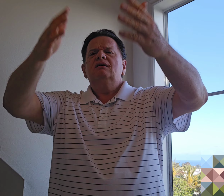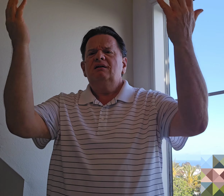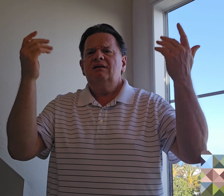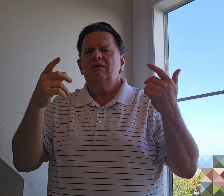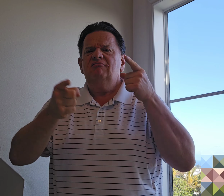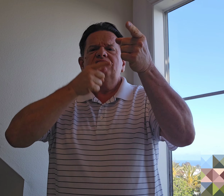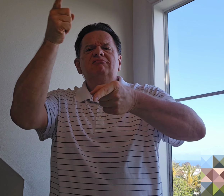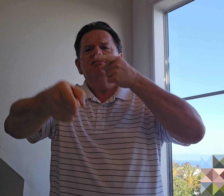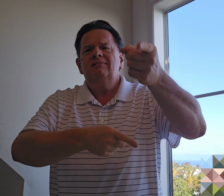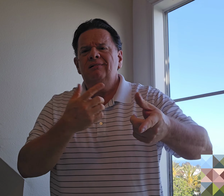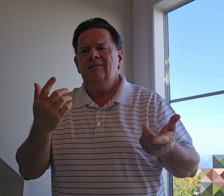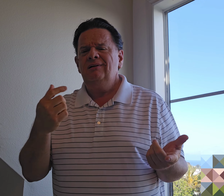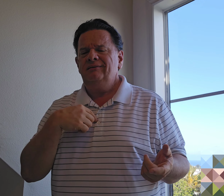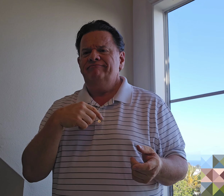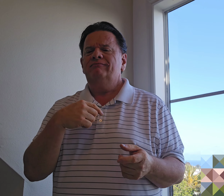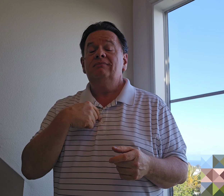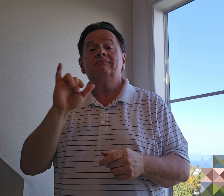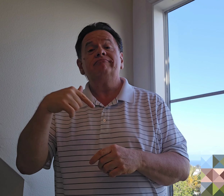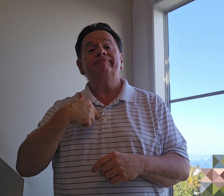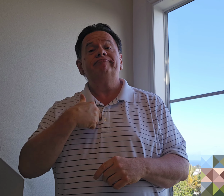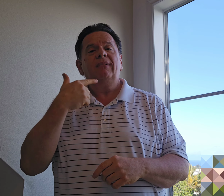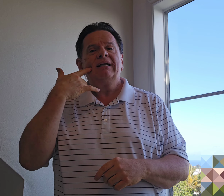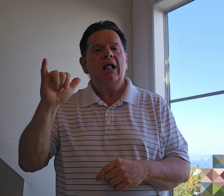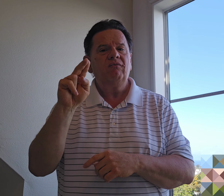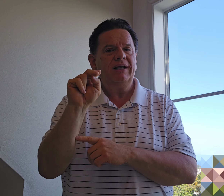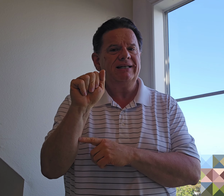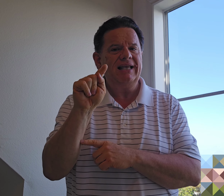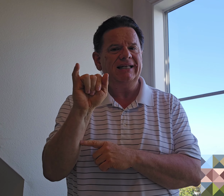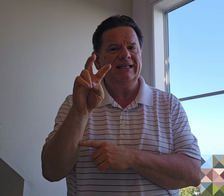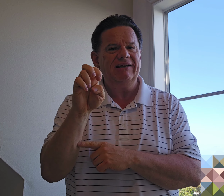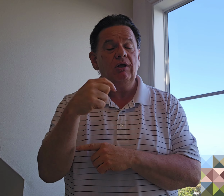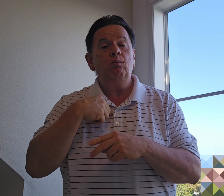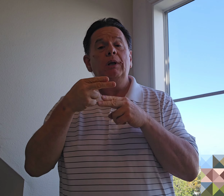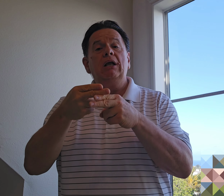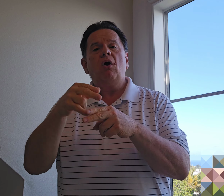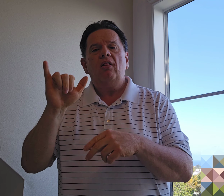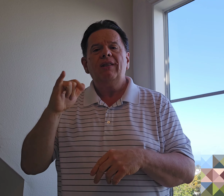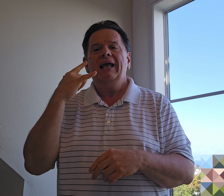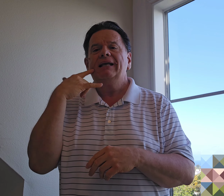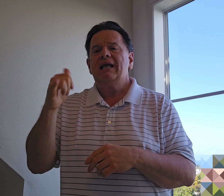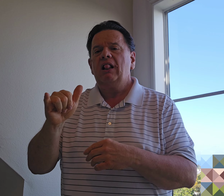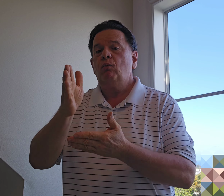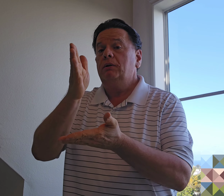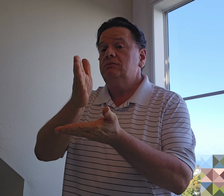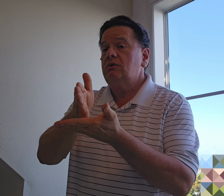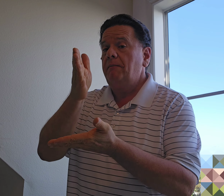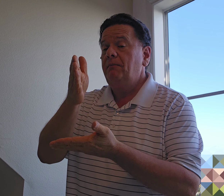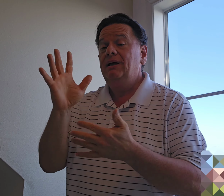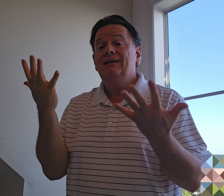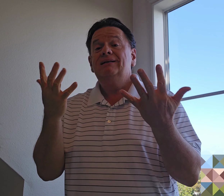who stopped at stop signs were mercilessly honked at and called names, telling them to move. As a California native,